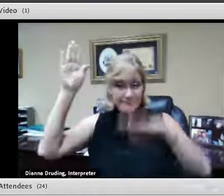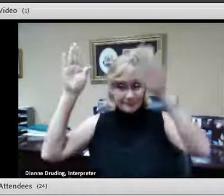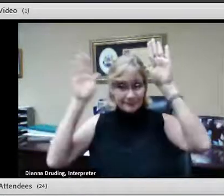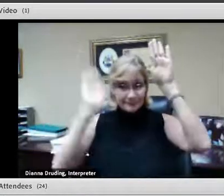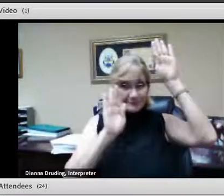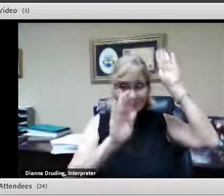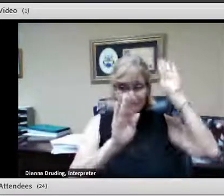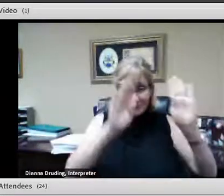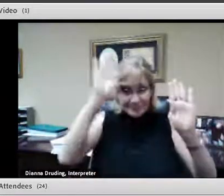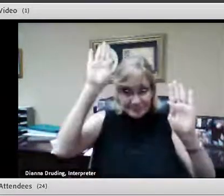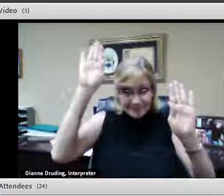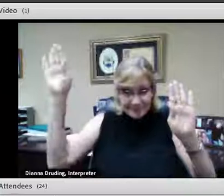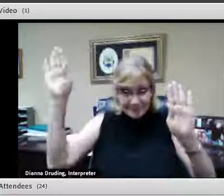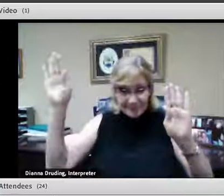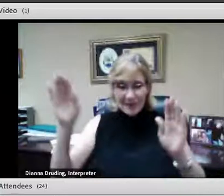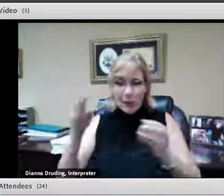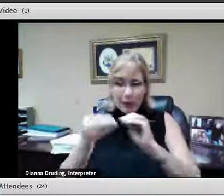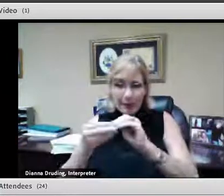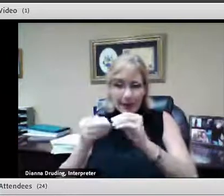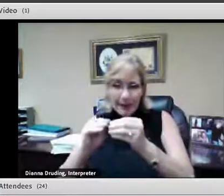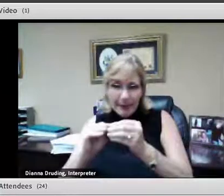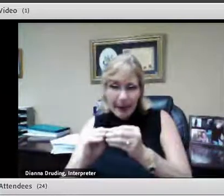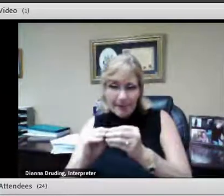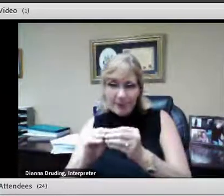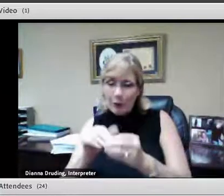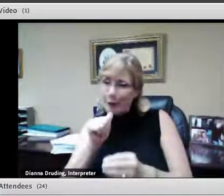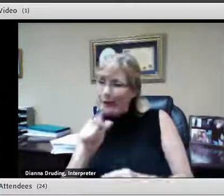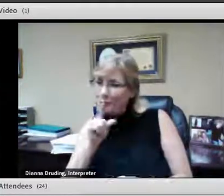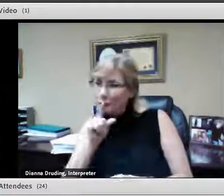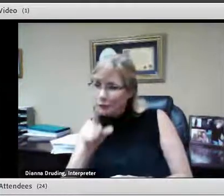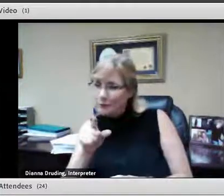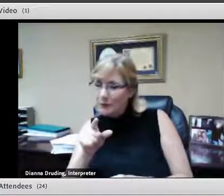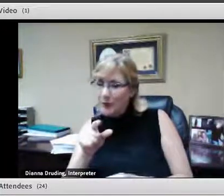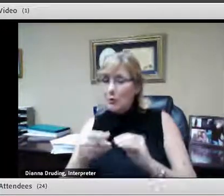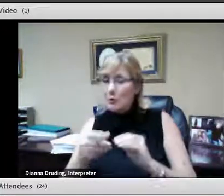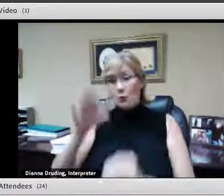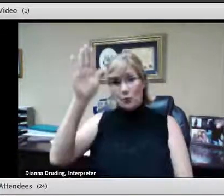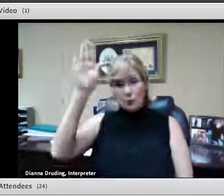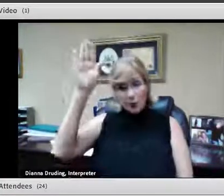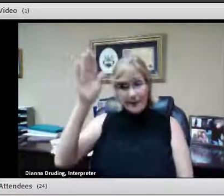with the number that they think is not true. Like, they hold up one, two, or three fingers